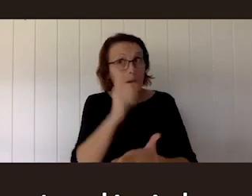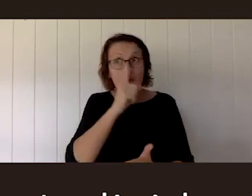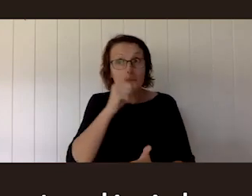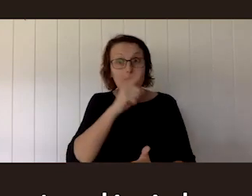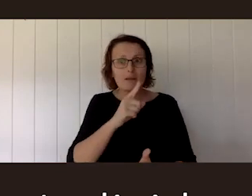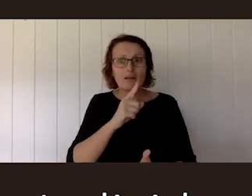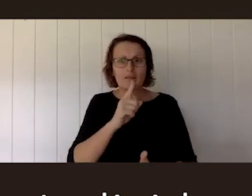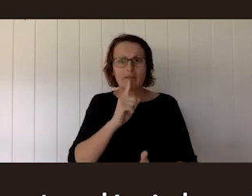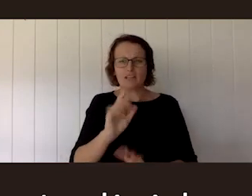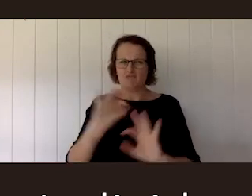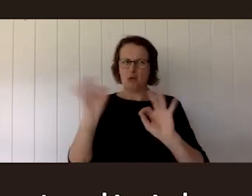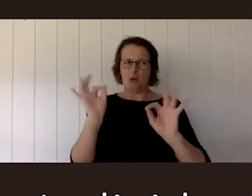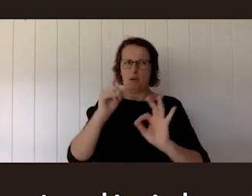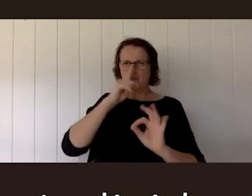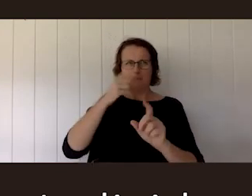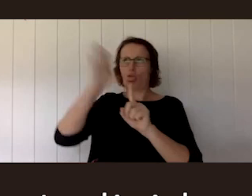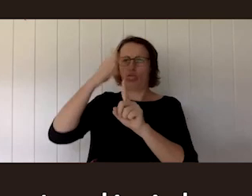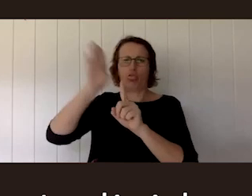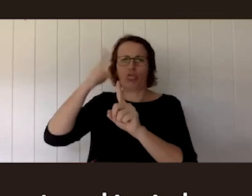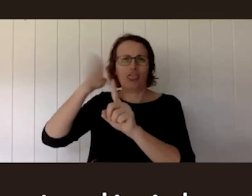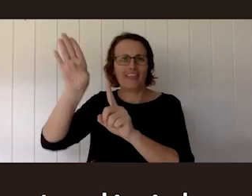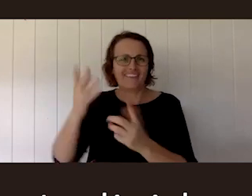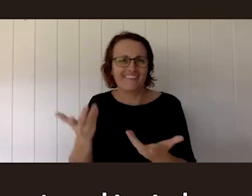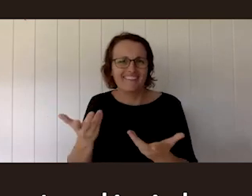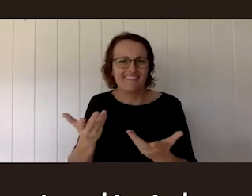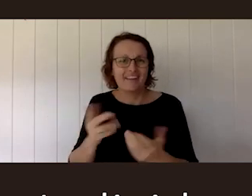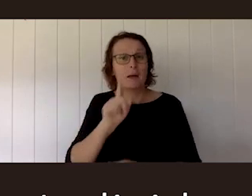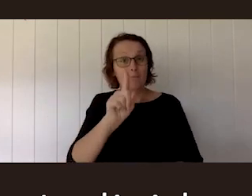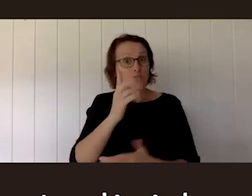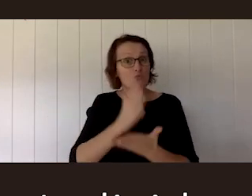not. But we have to remember, this is the basis for a lot of the ways